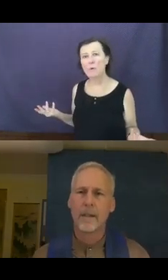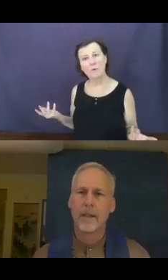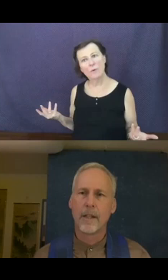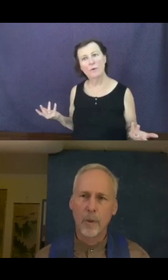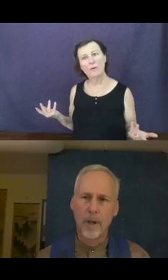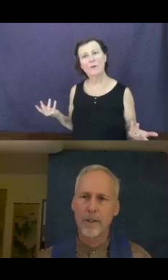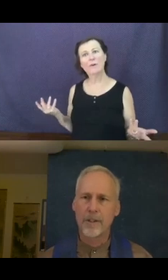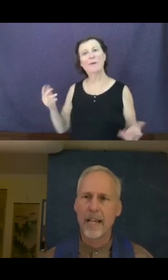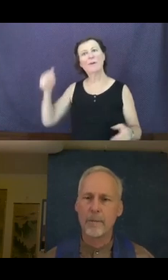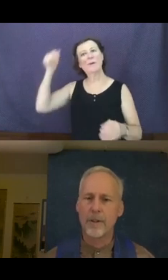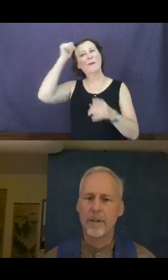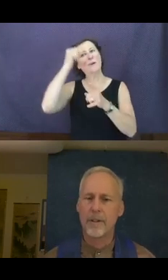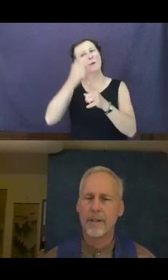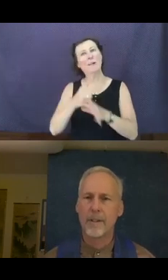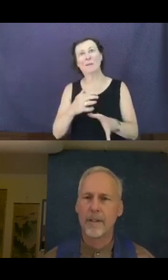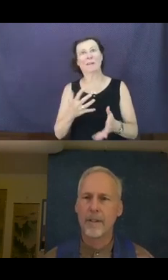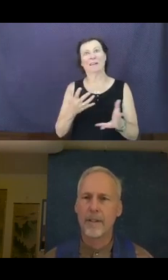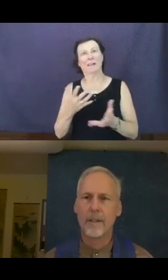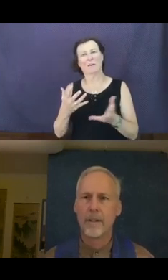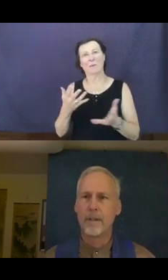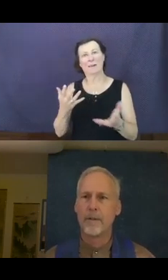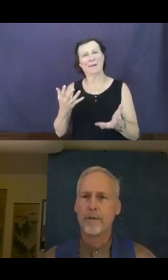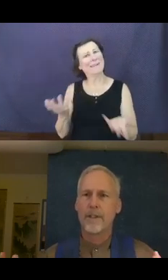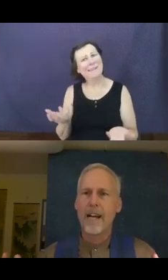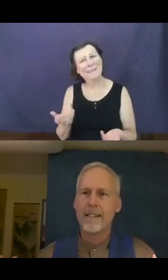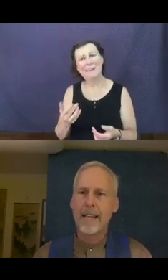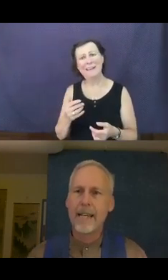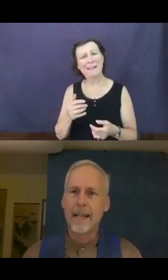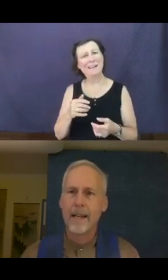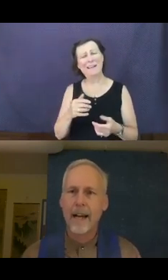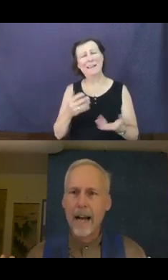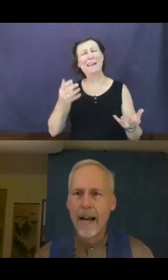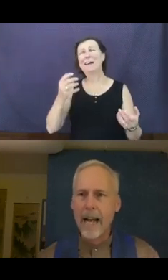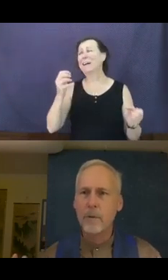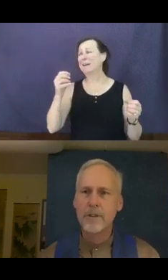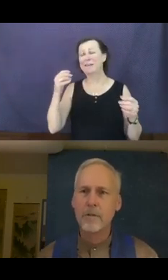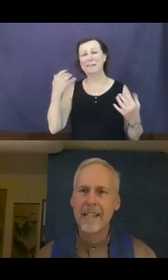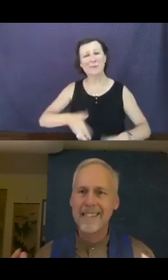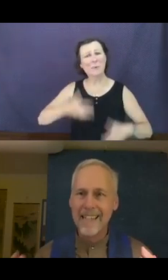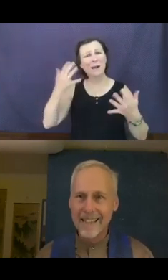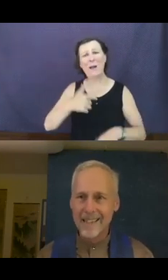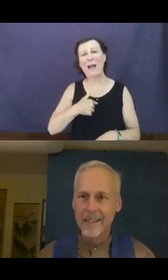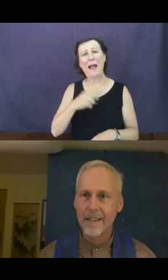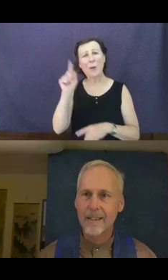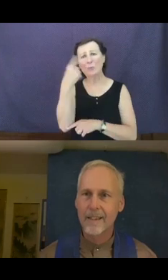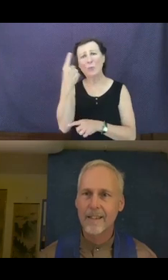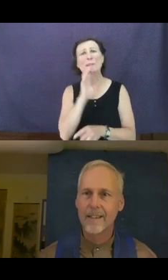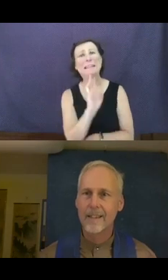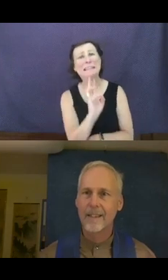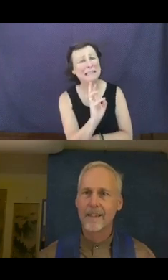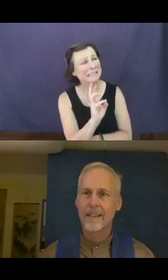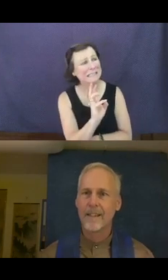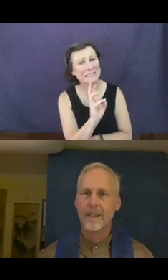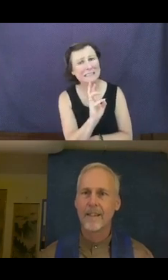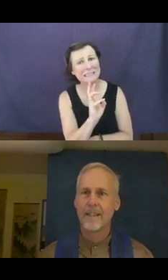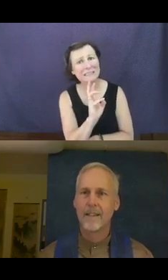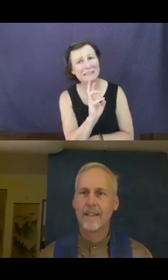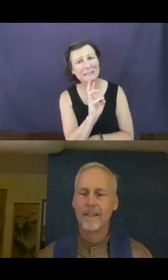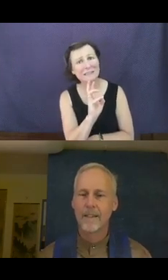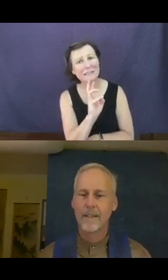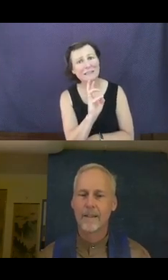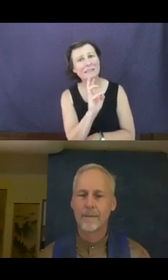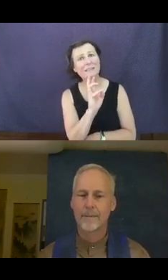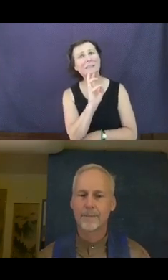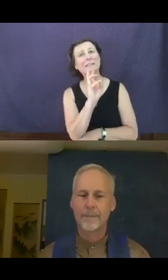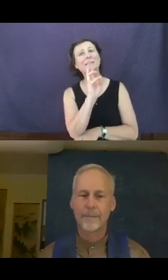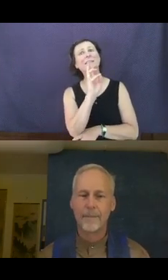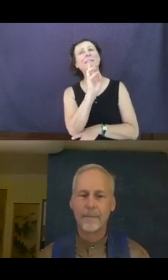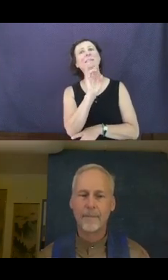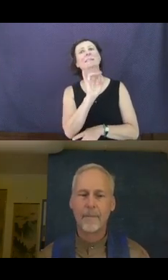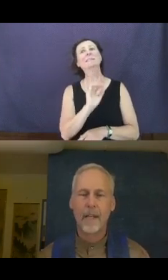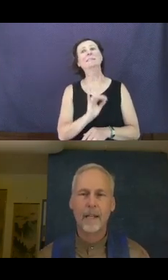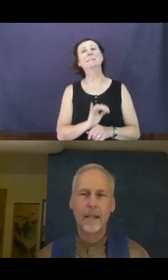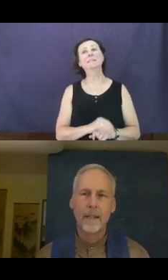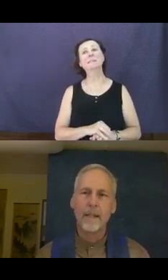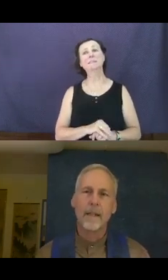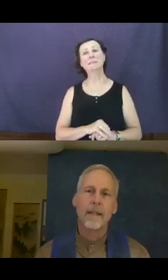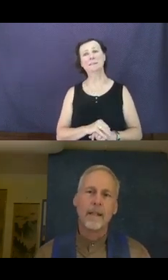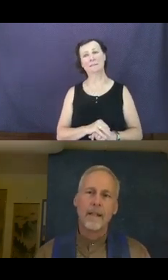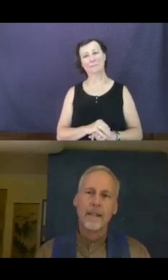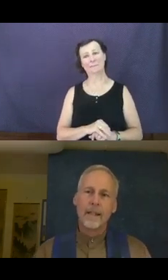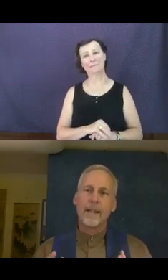Her brother stammered, "For God's sake, I was only six."